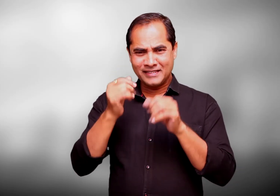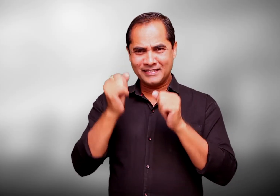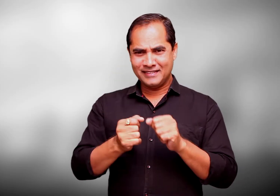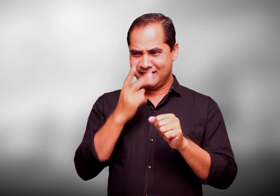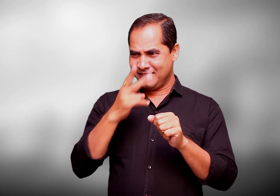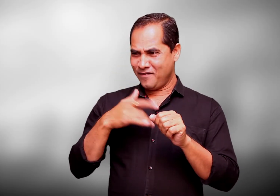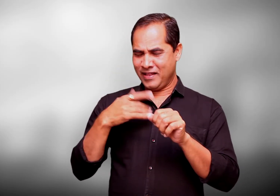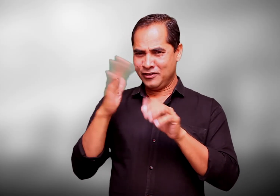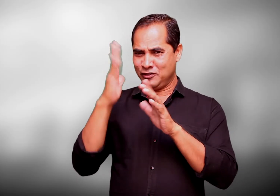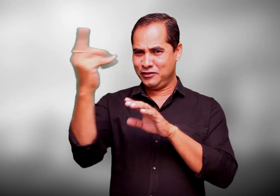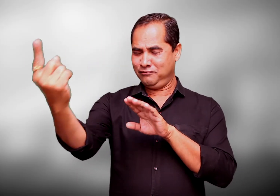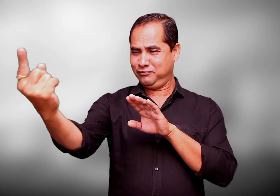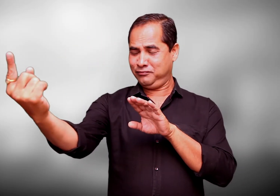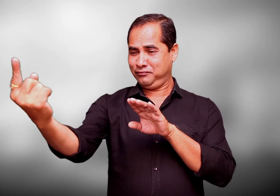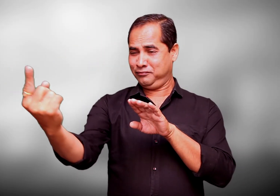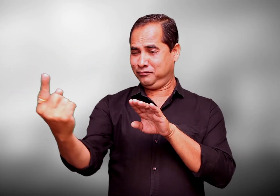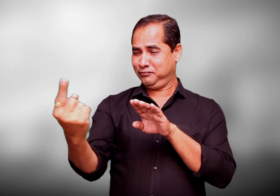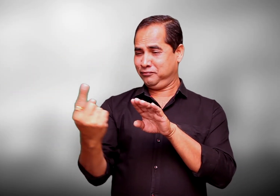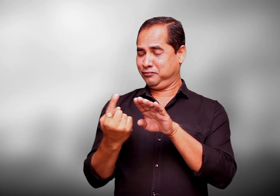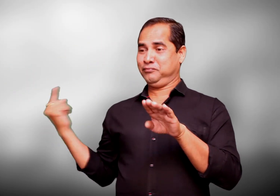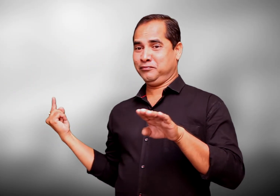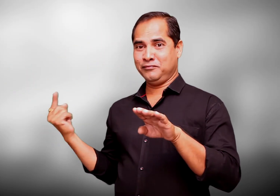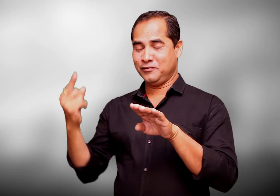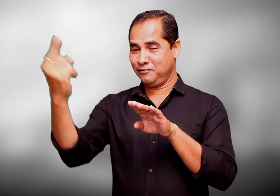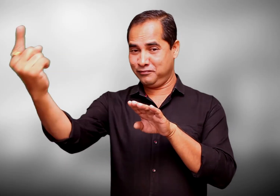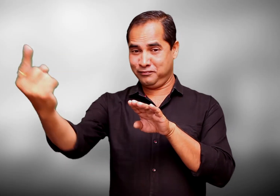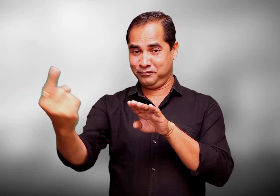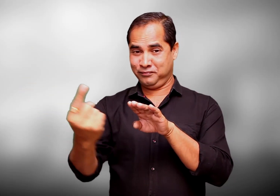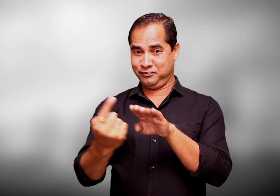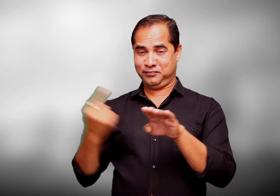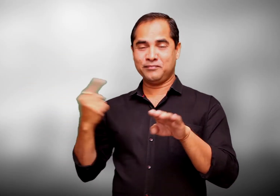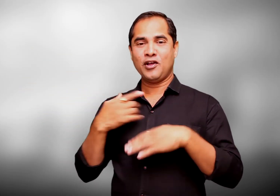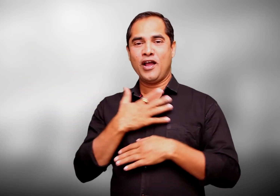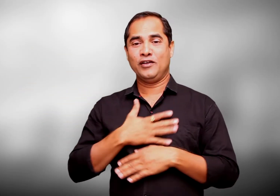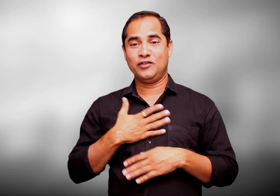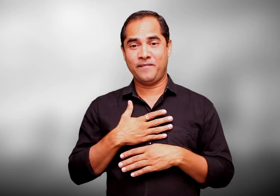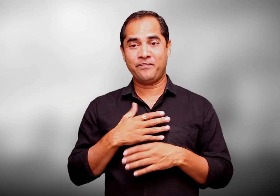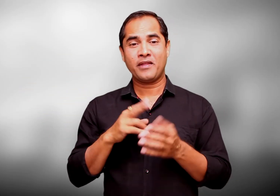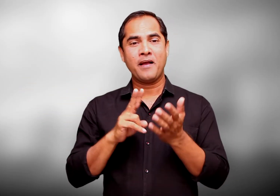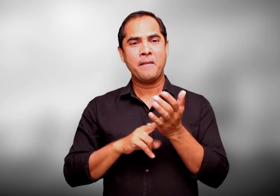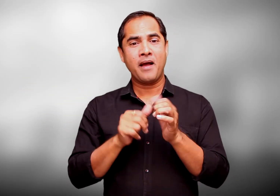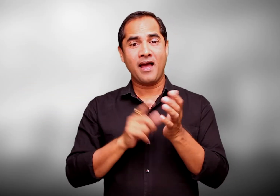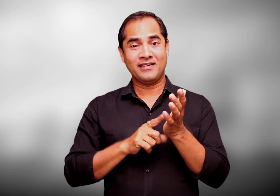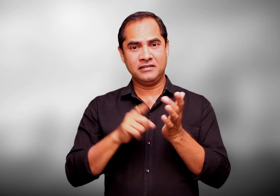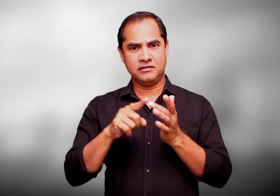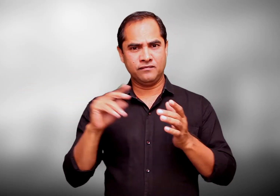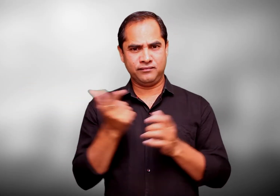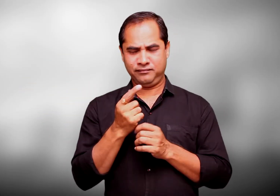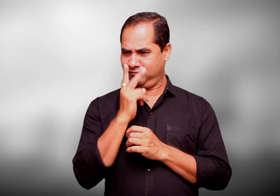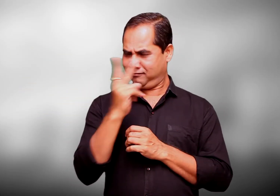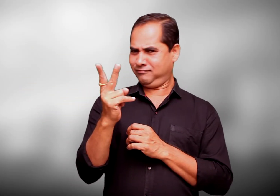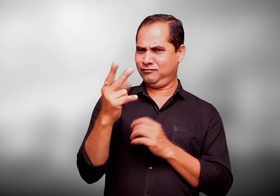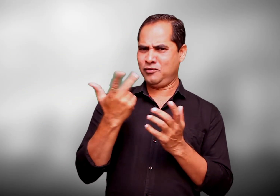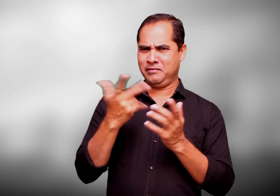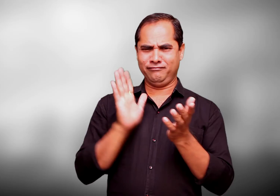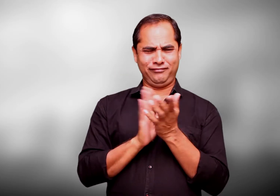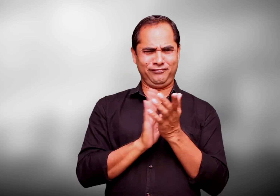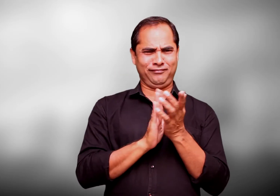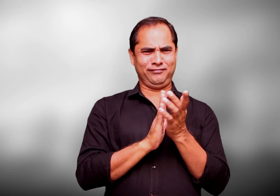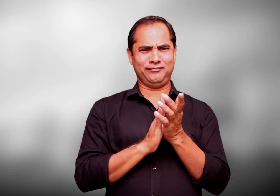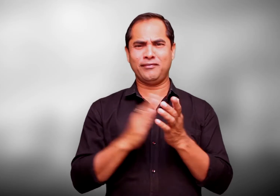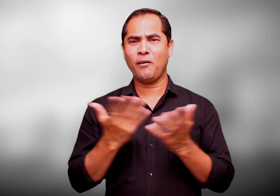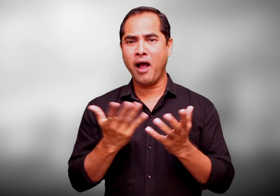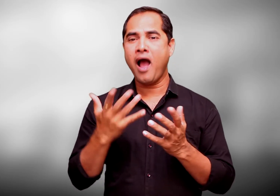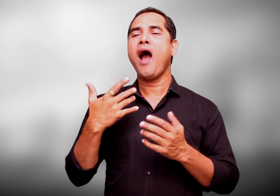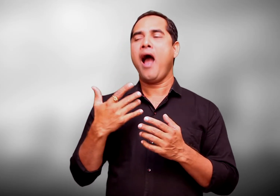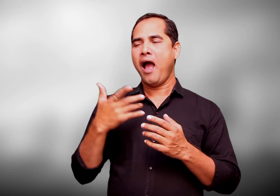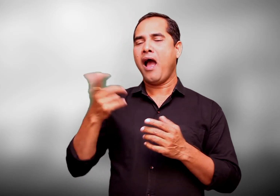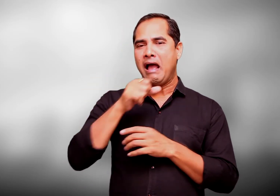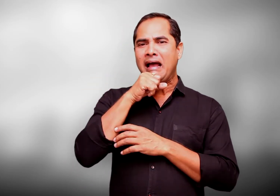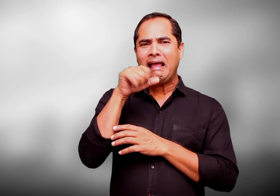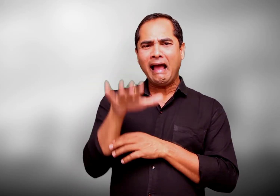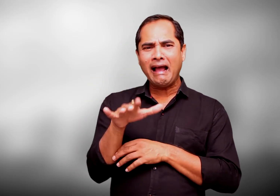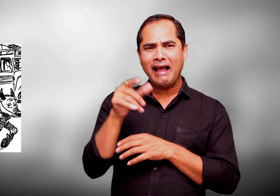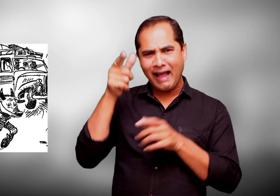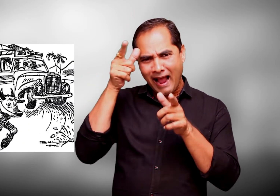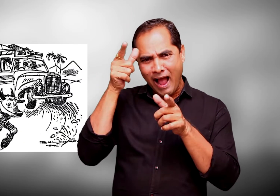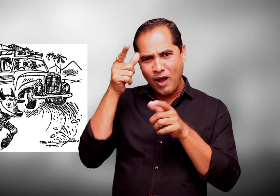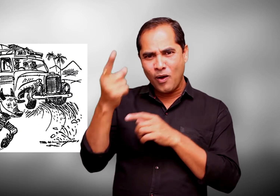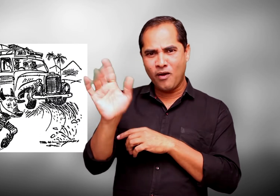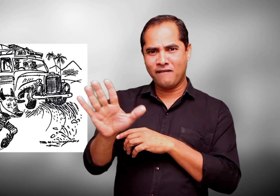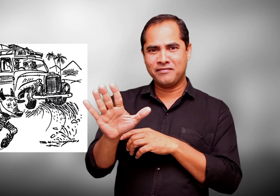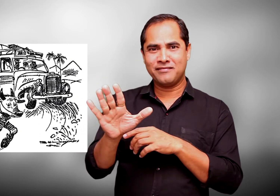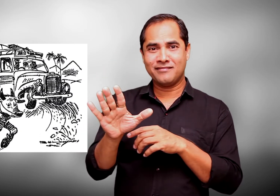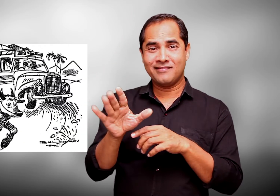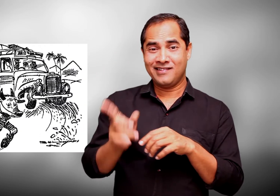direction. Suddenly Valli clapped after hands with glee. A young cow, tail high in the air,